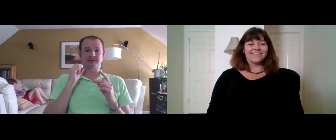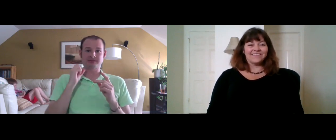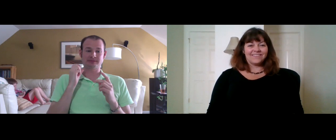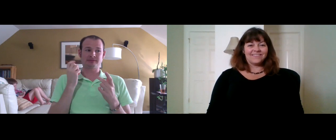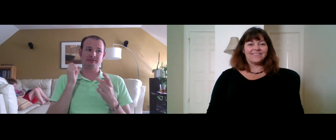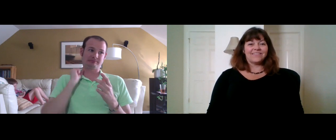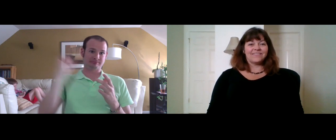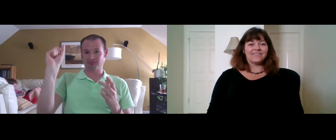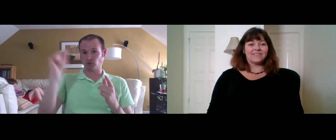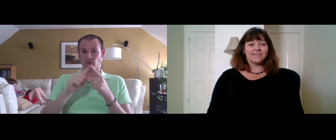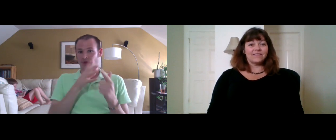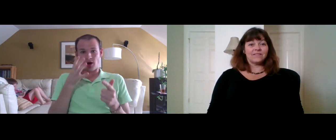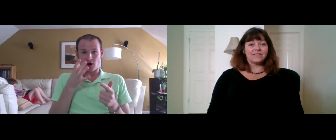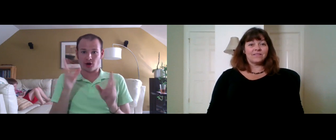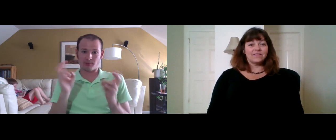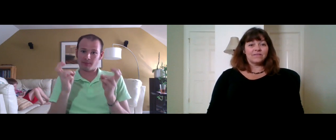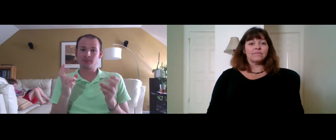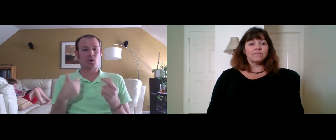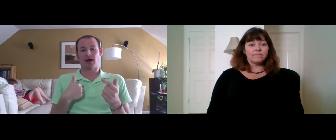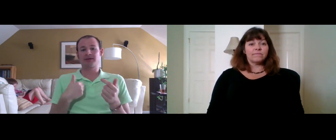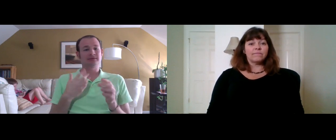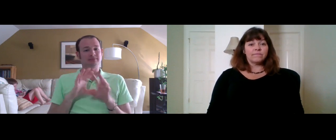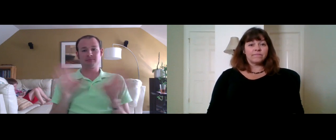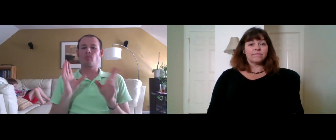you are chained to the farm